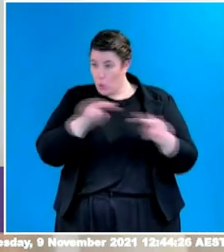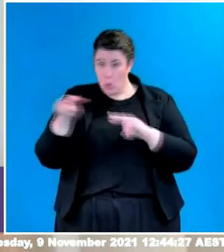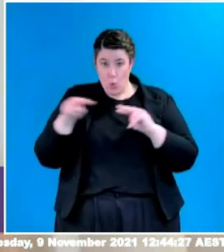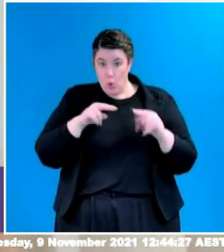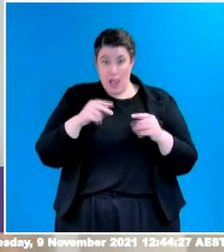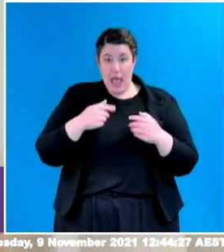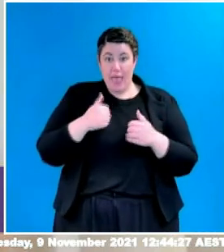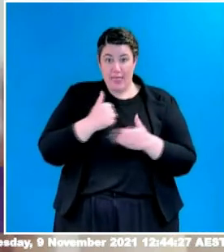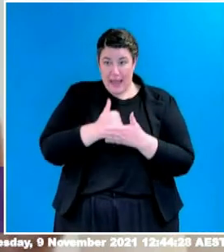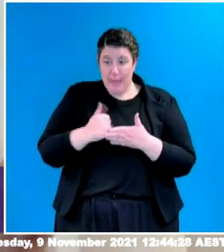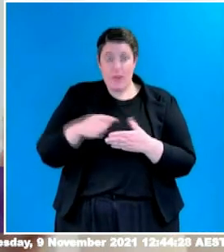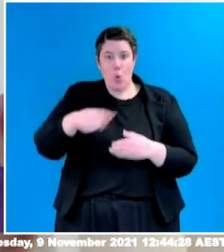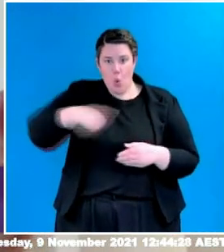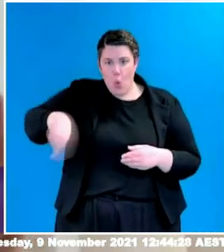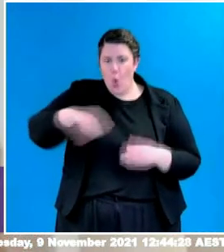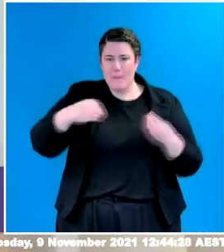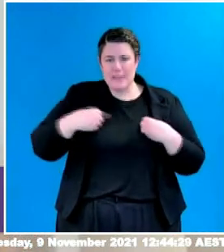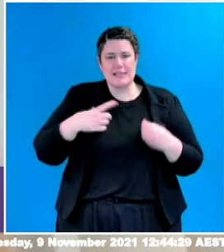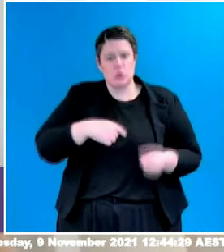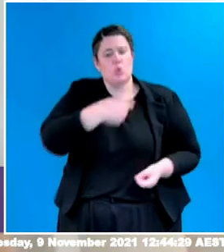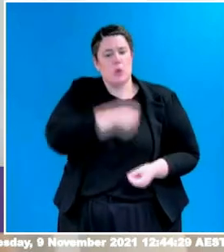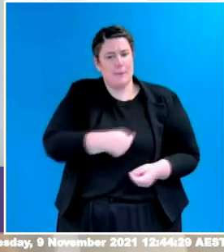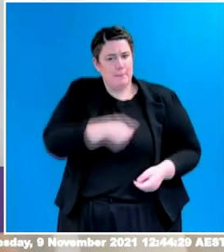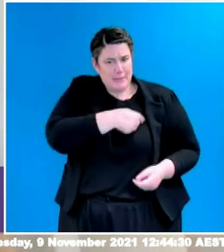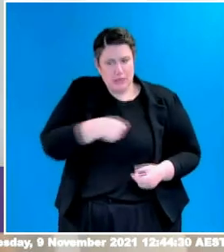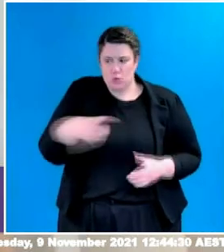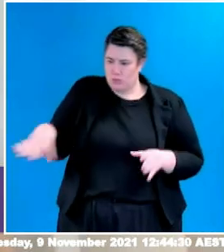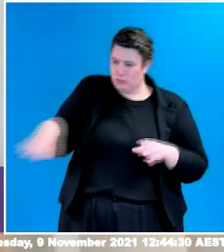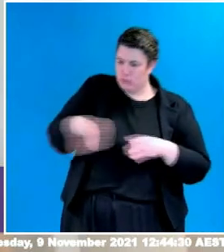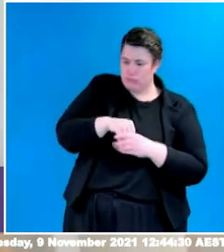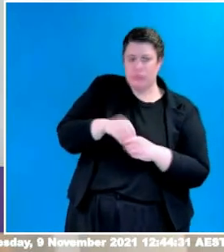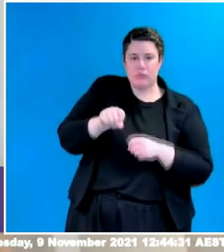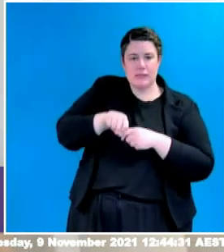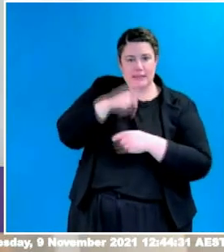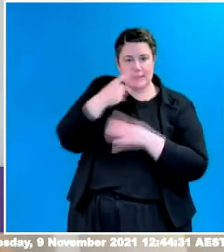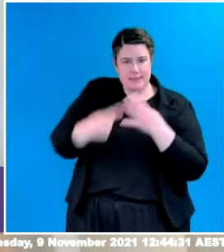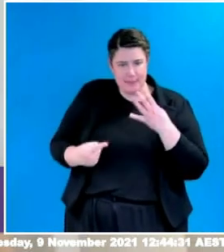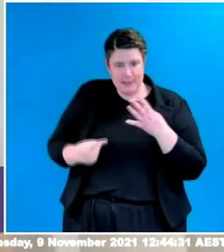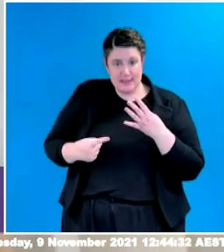them across all levels of government but also in the private sector, otherwise